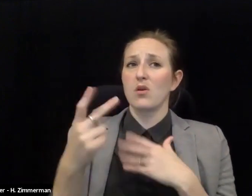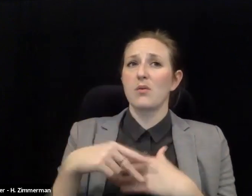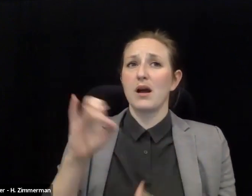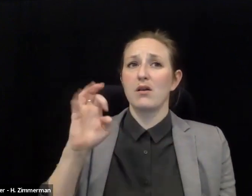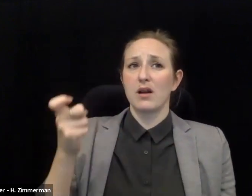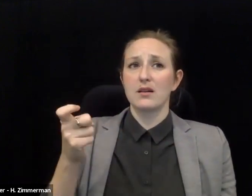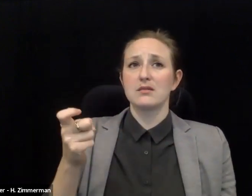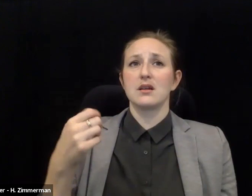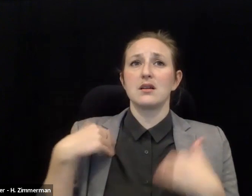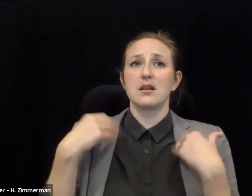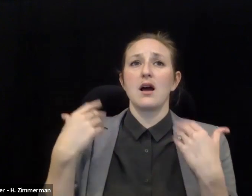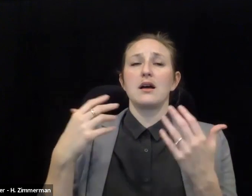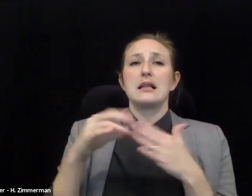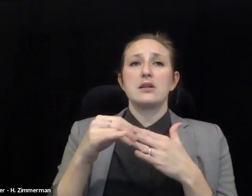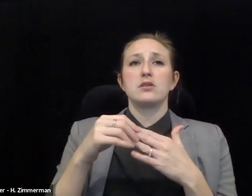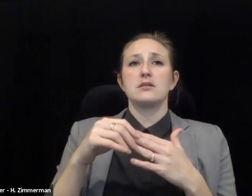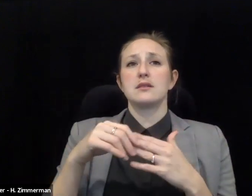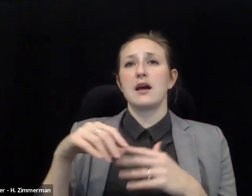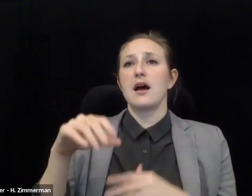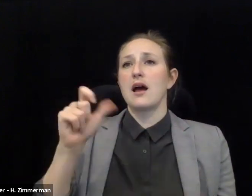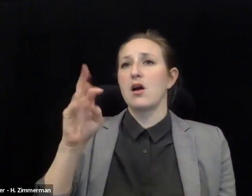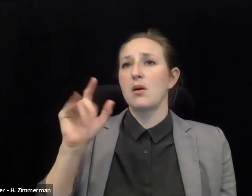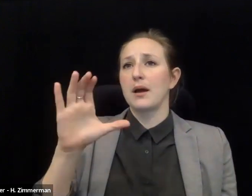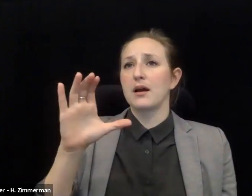the americas because initiative where there's not so much of the time zone difference did more